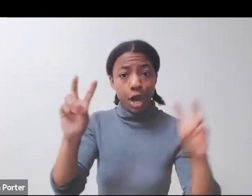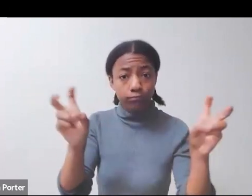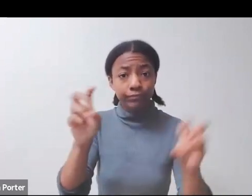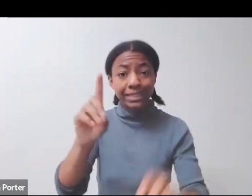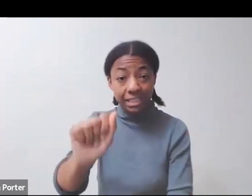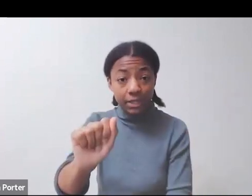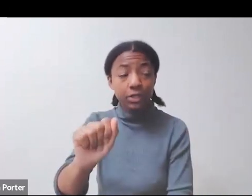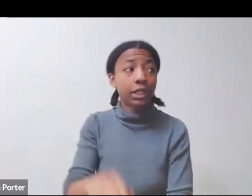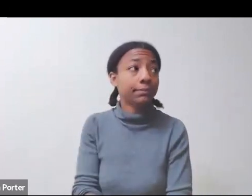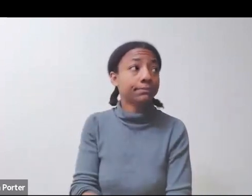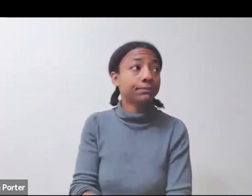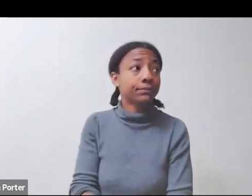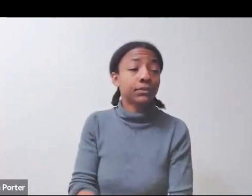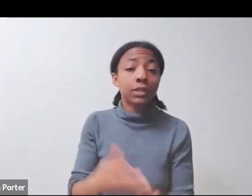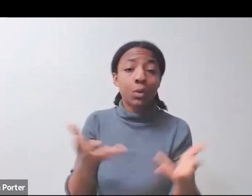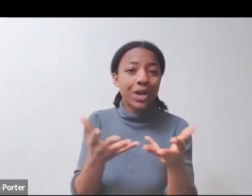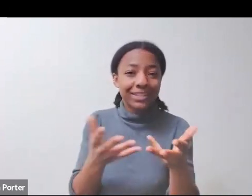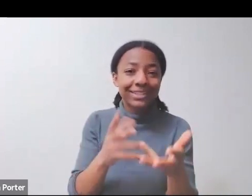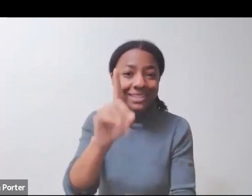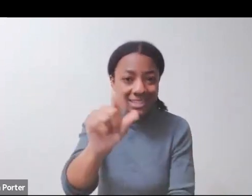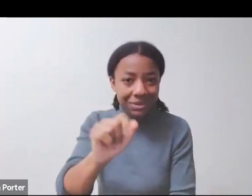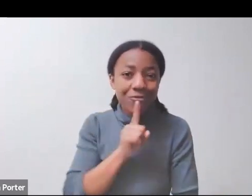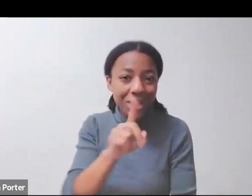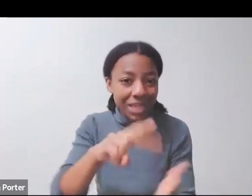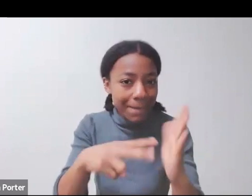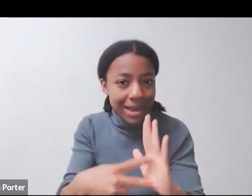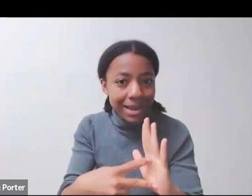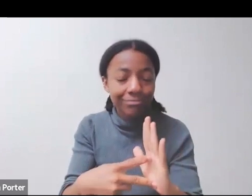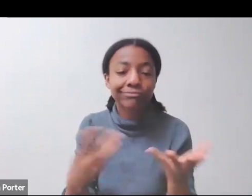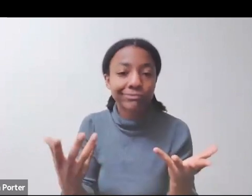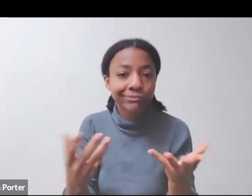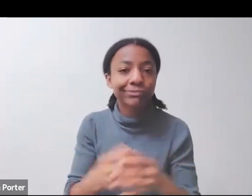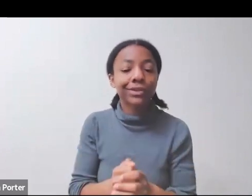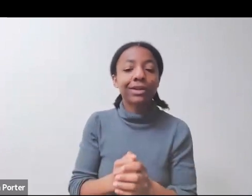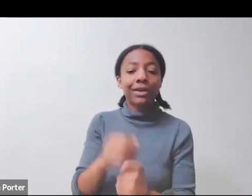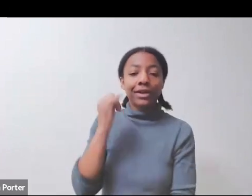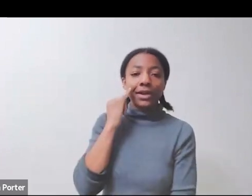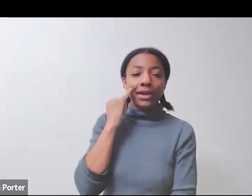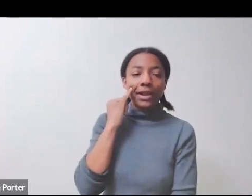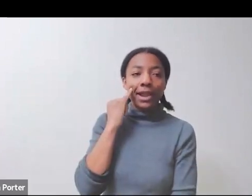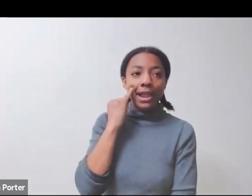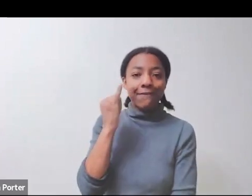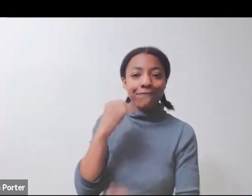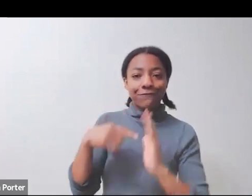I don't even know. In that paper, we talked, too, about, well, at the K-12 level, let's just look at the students who have IEPs and 504 plans,